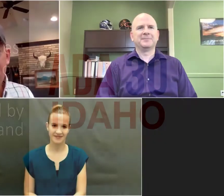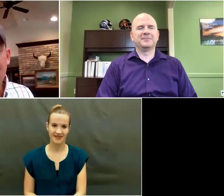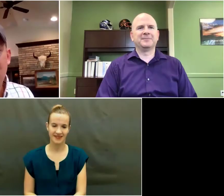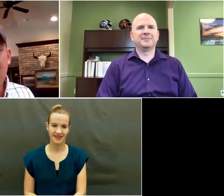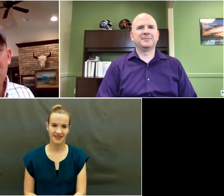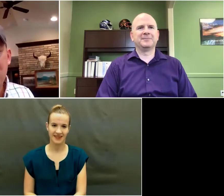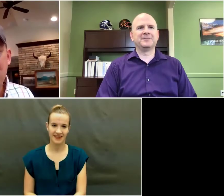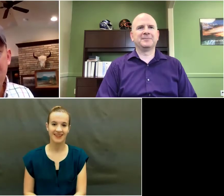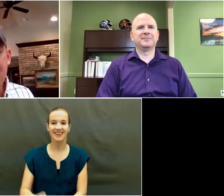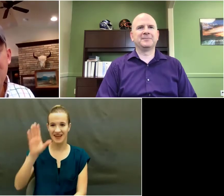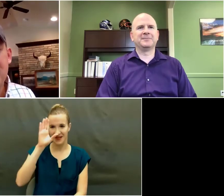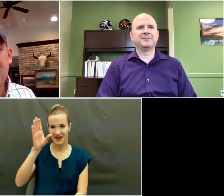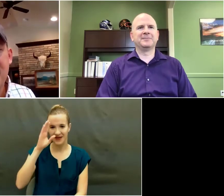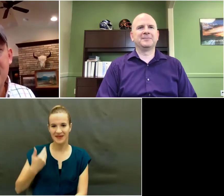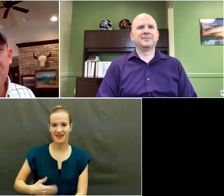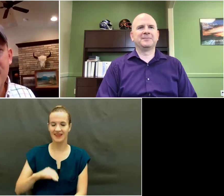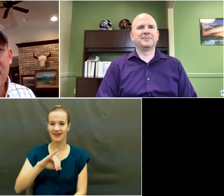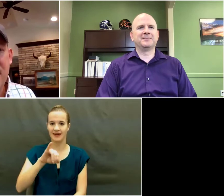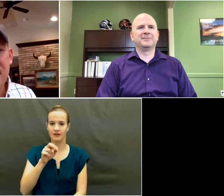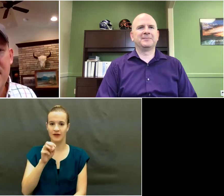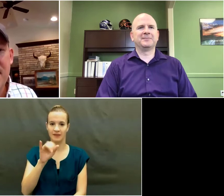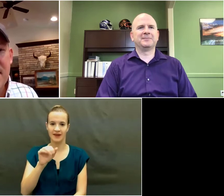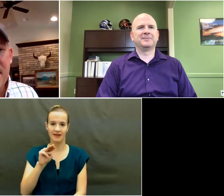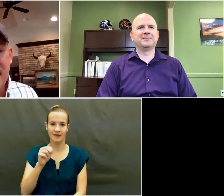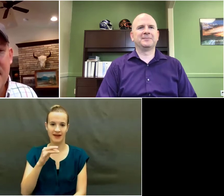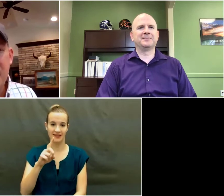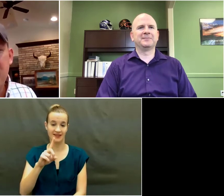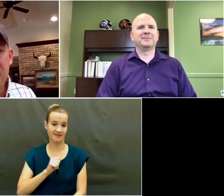Jeremy: Hello, my name is Jeremy Maxand I'm the Executive Director of the Living Independence